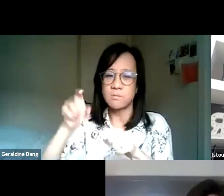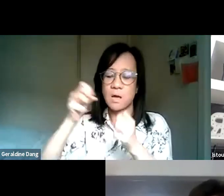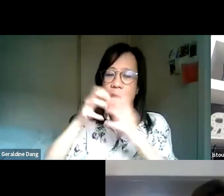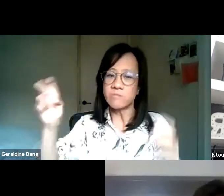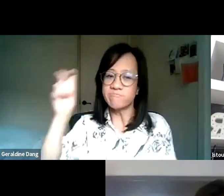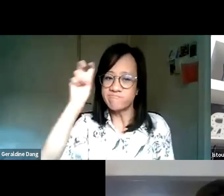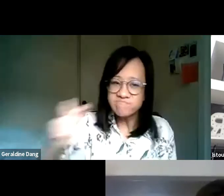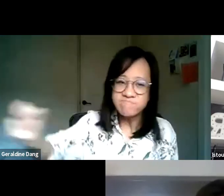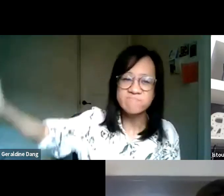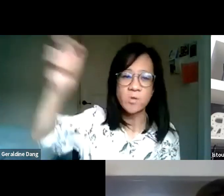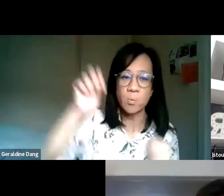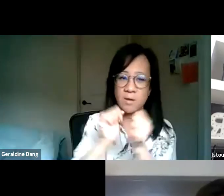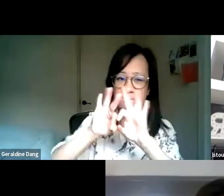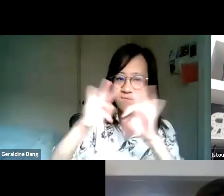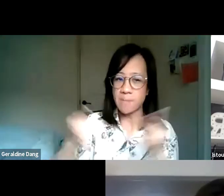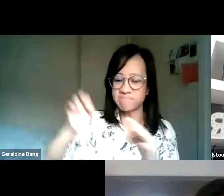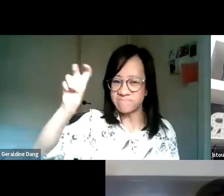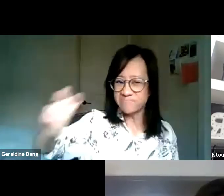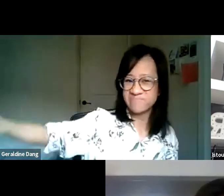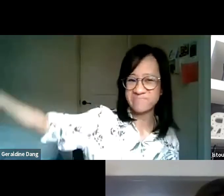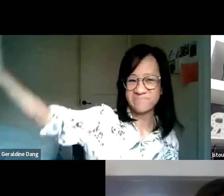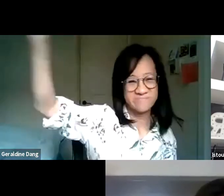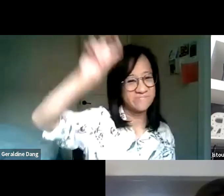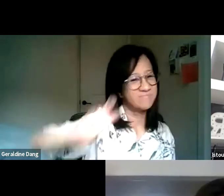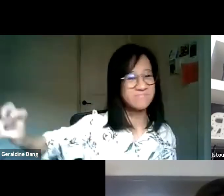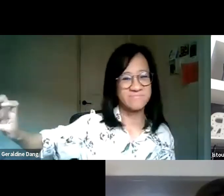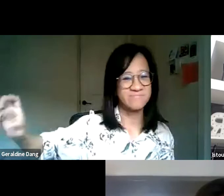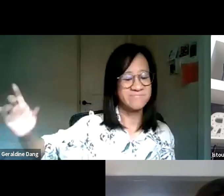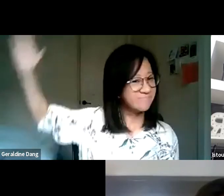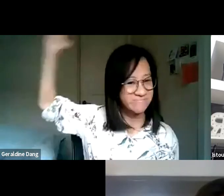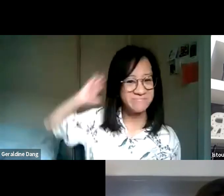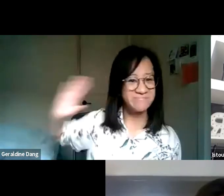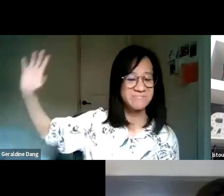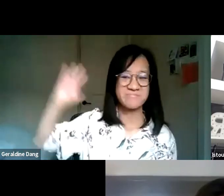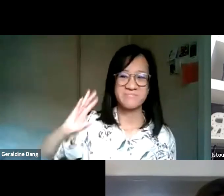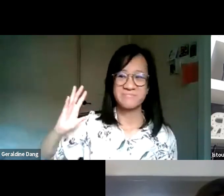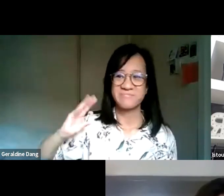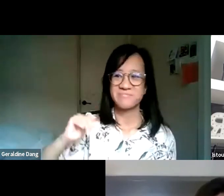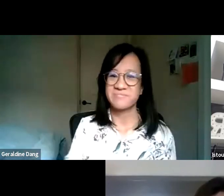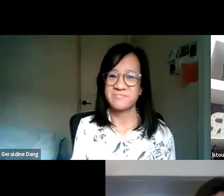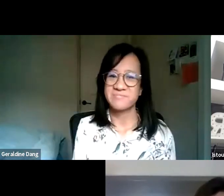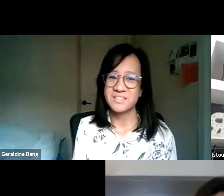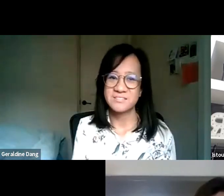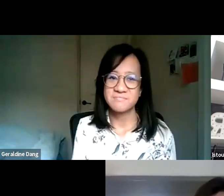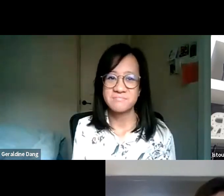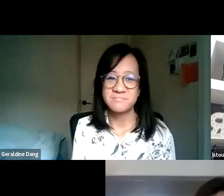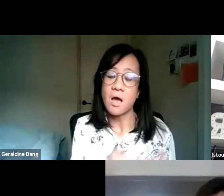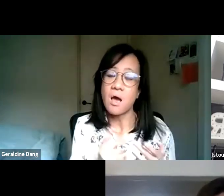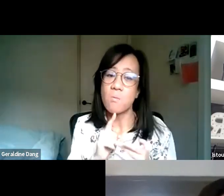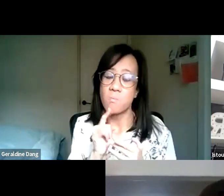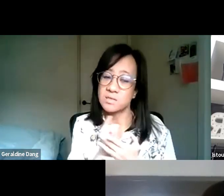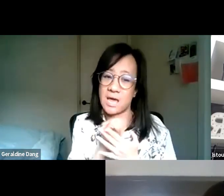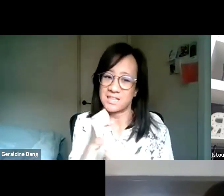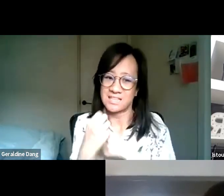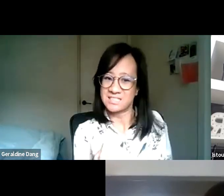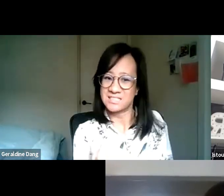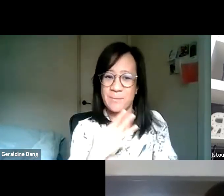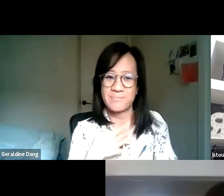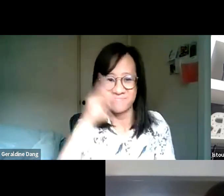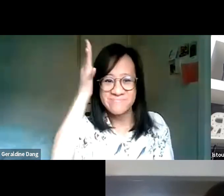I had a grandfather who's a diplomat who traveled all over the place, so this is a very cultural